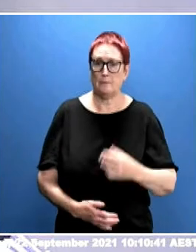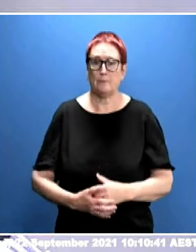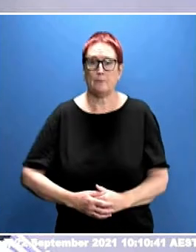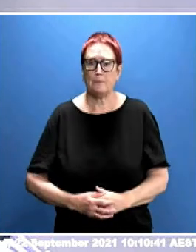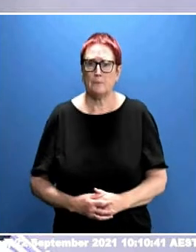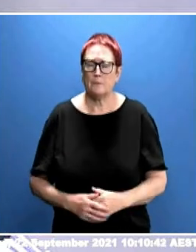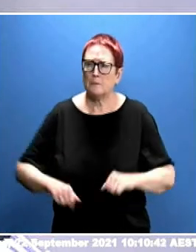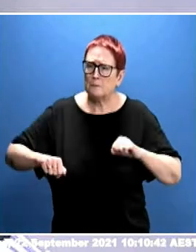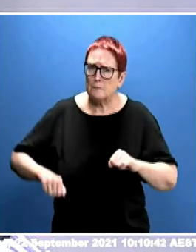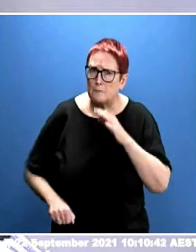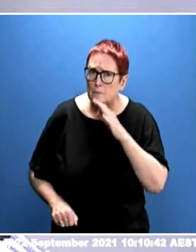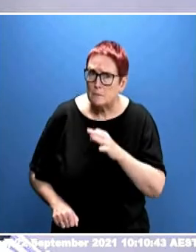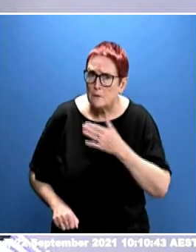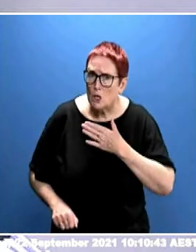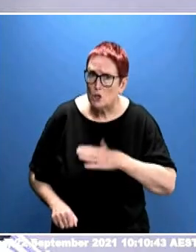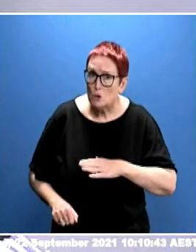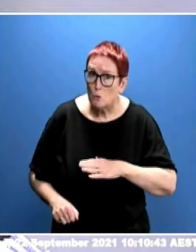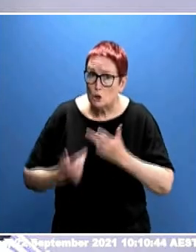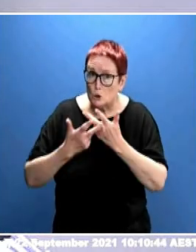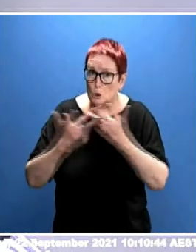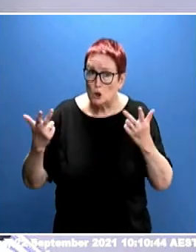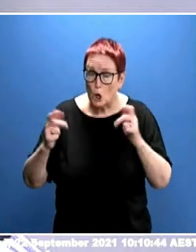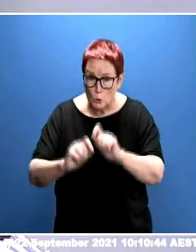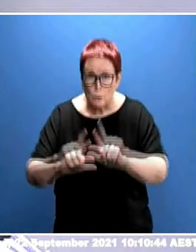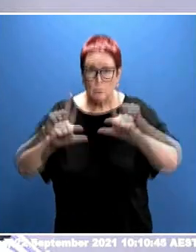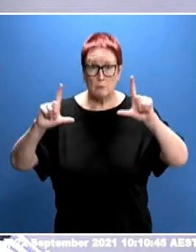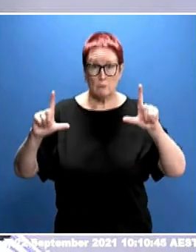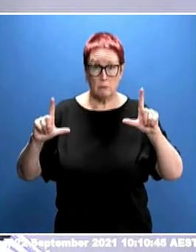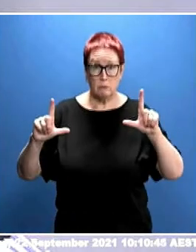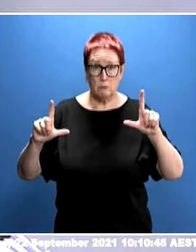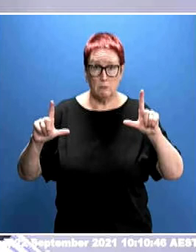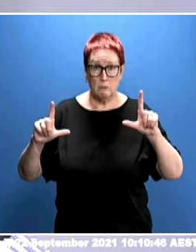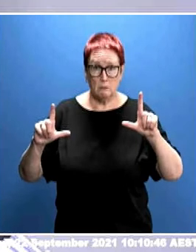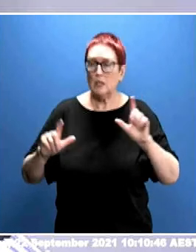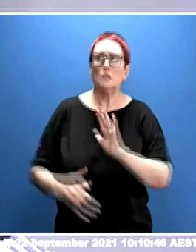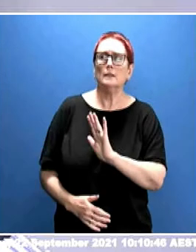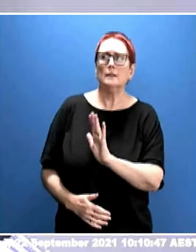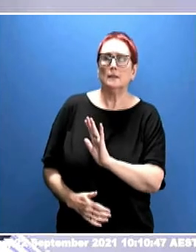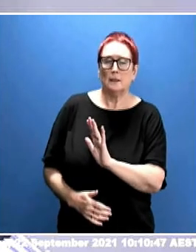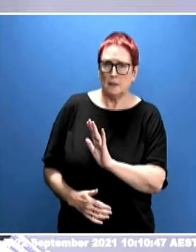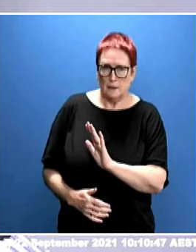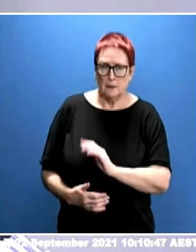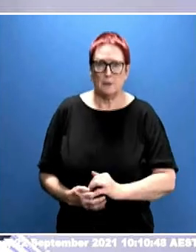Do you want this brought up on the screen, and is it to be a public document? No. We've asked ---